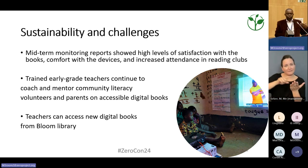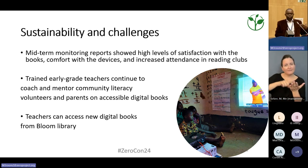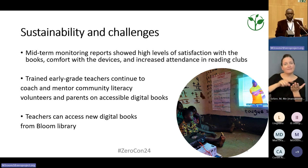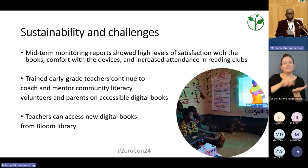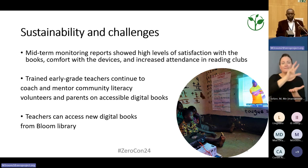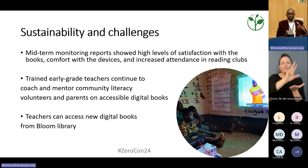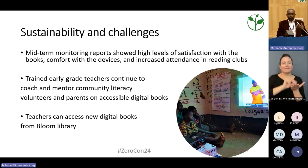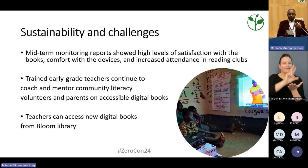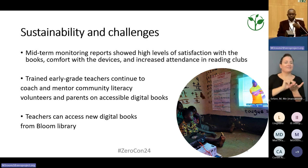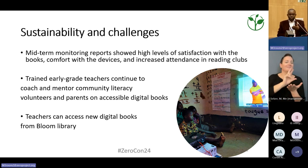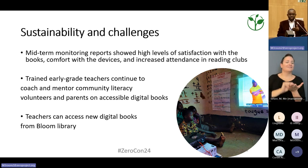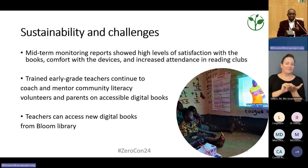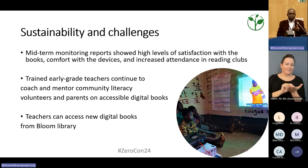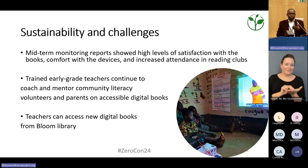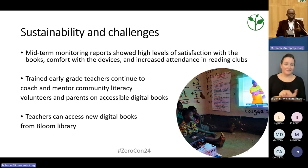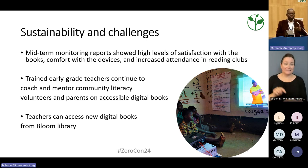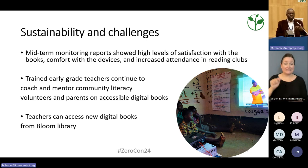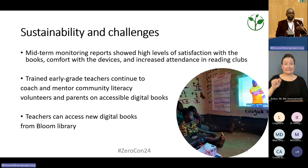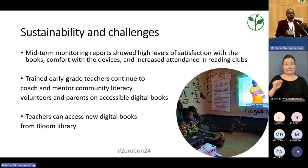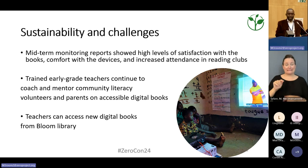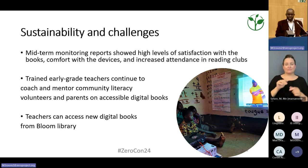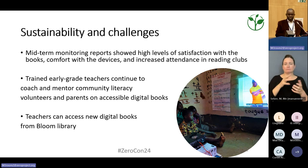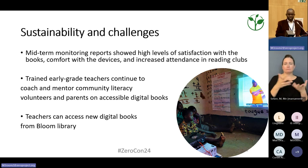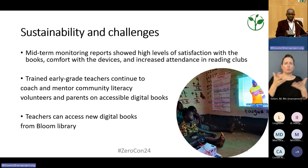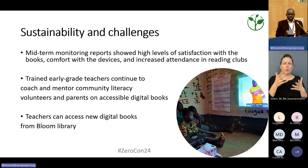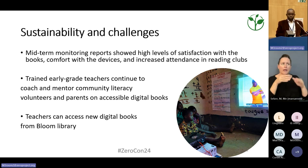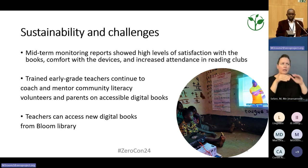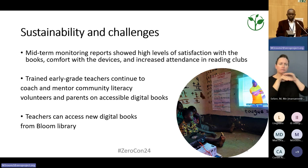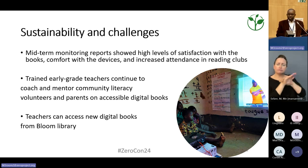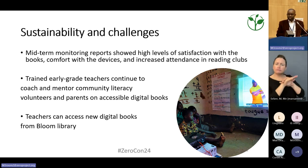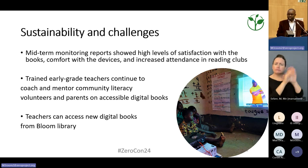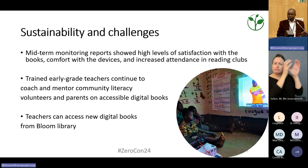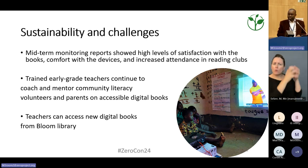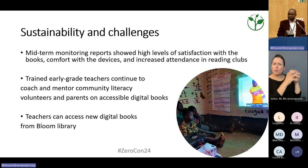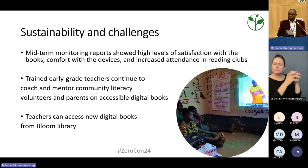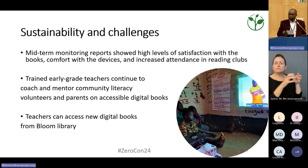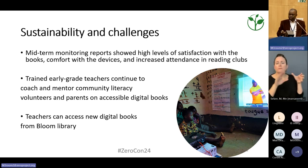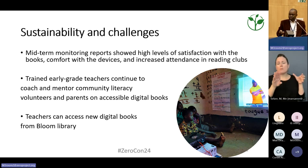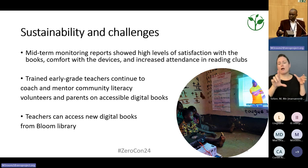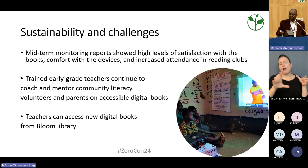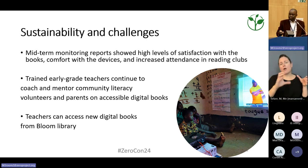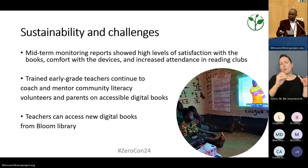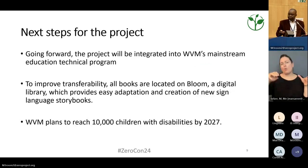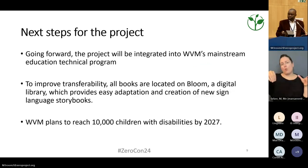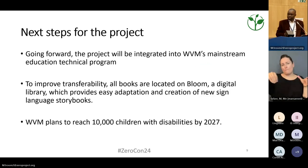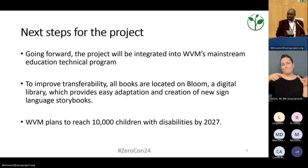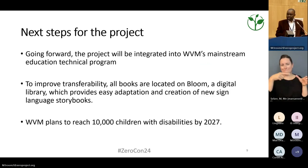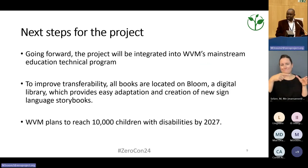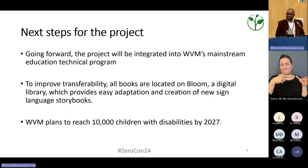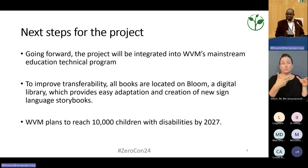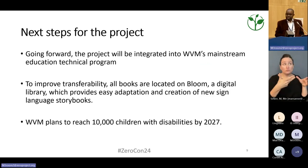to put them into the projectors, but also to give to parents, so this one is working very well. Next